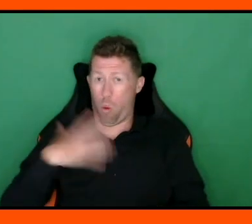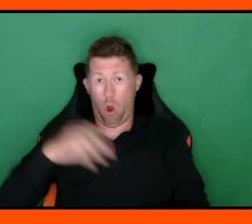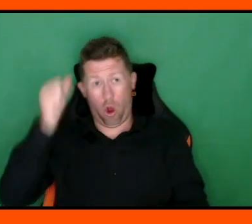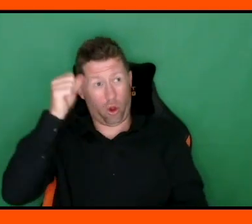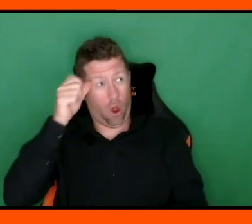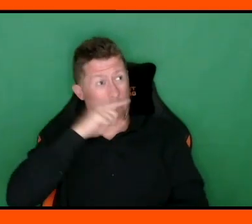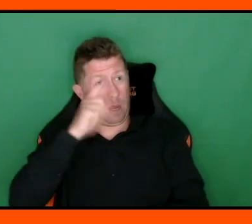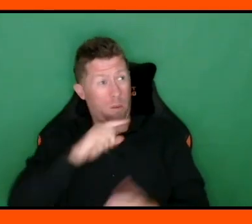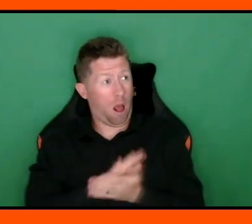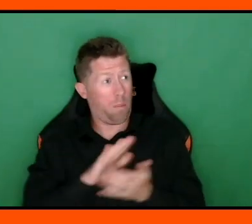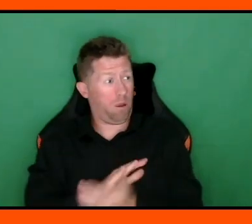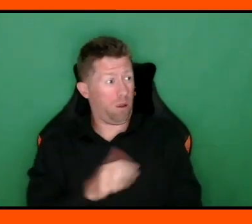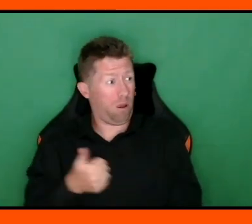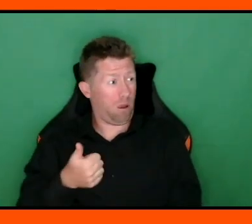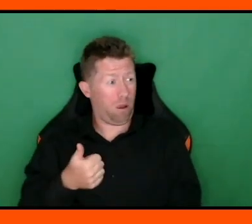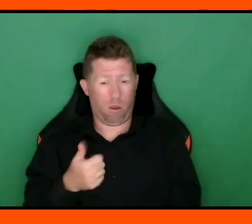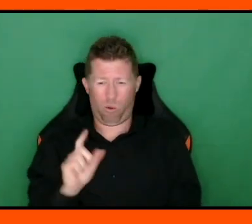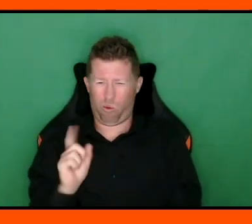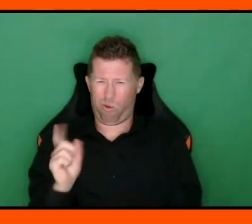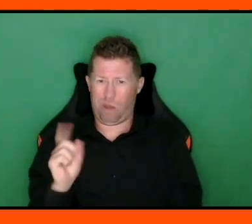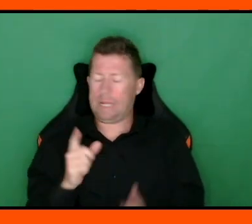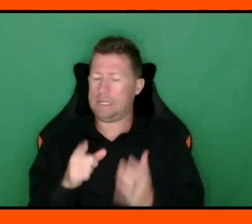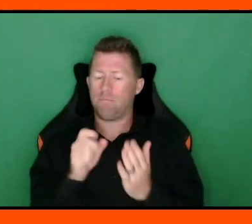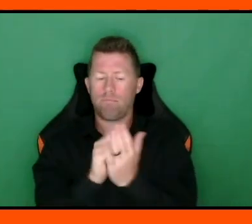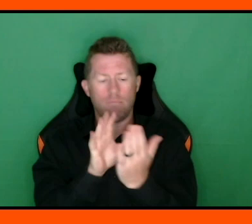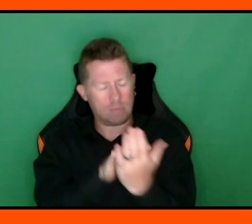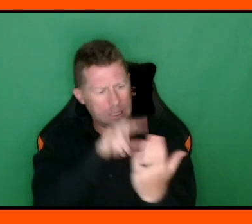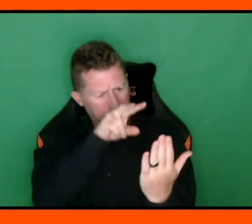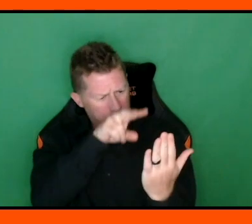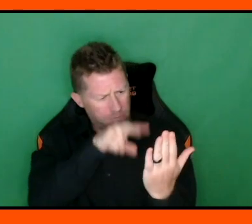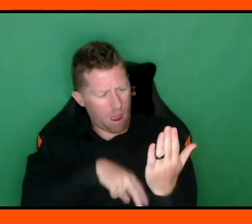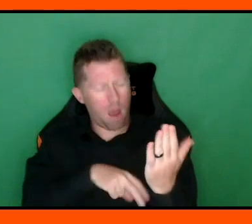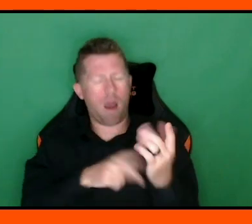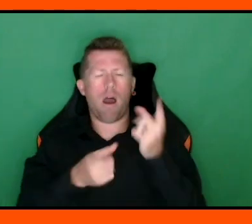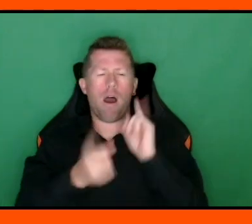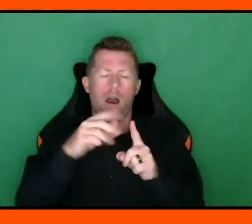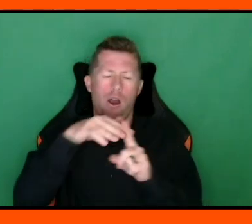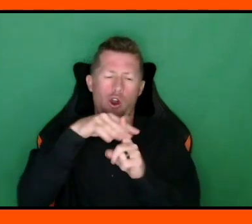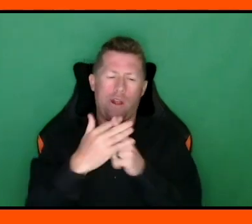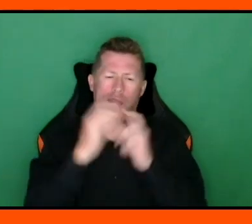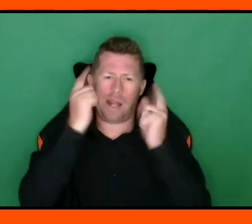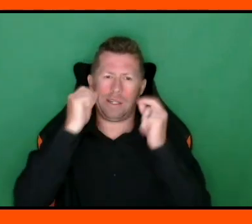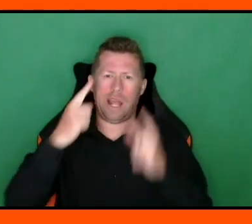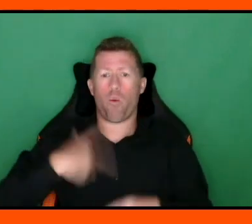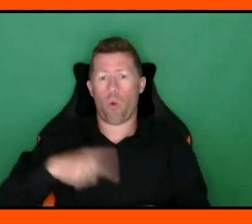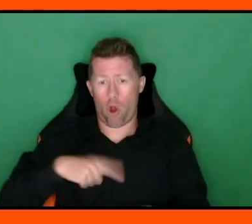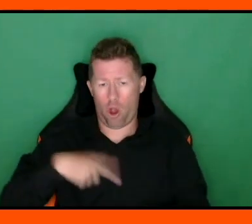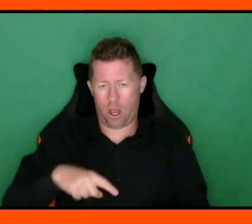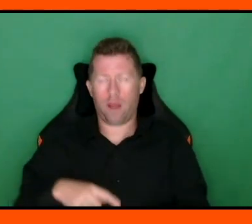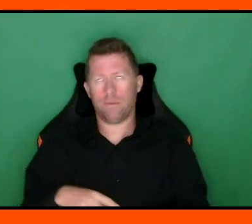so submission will give much more context for us to be able to make an assessment, but off the top my head